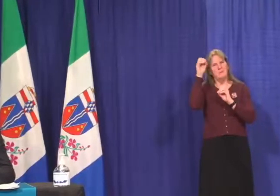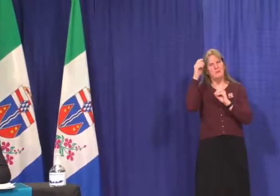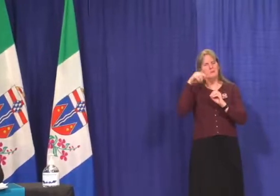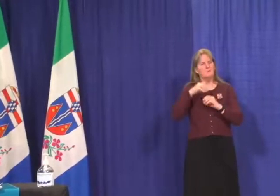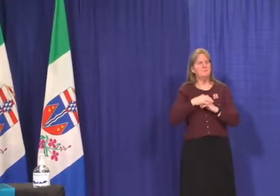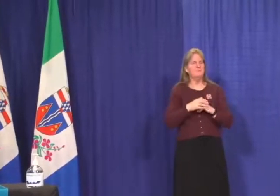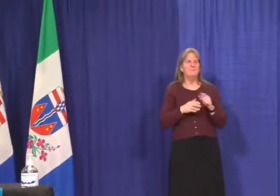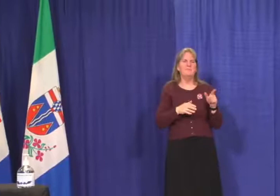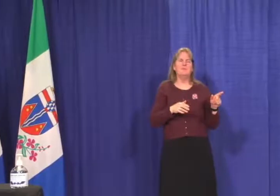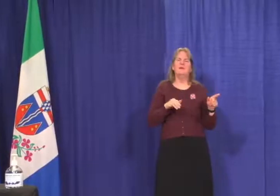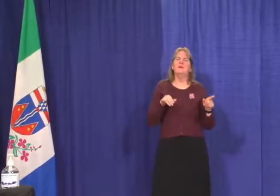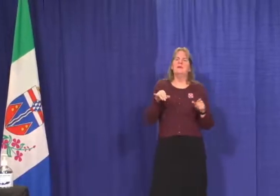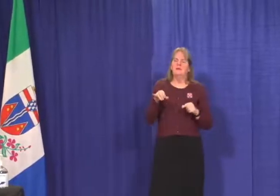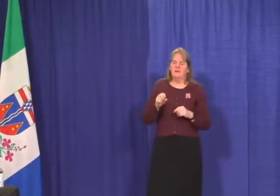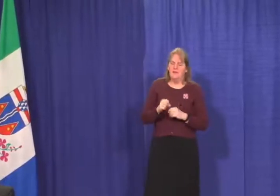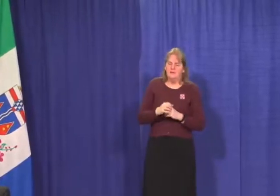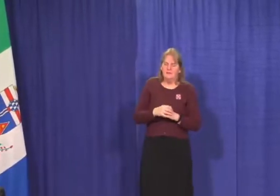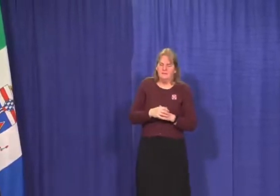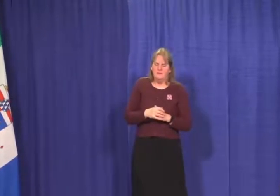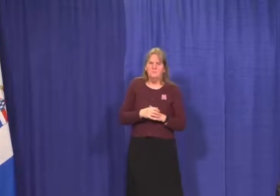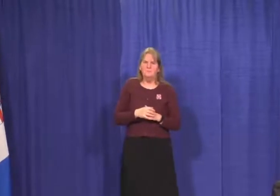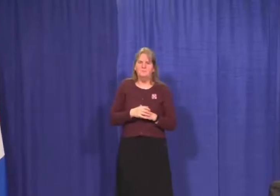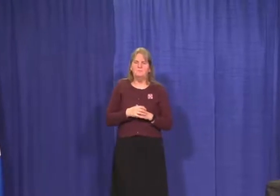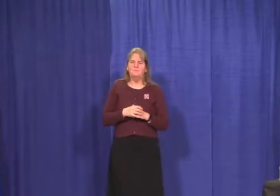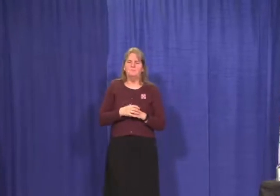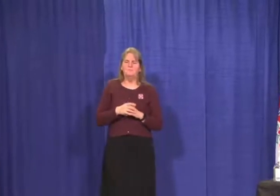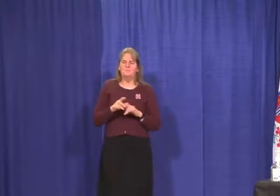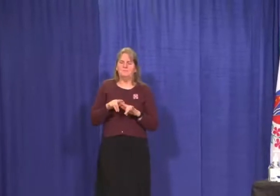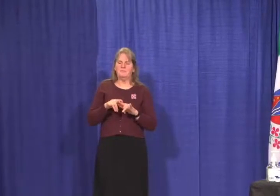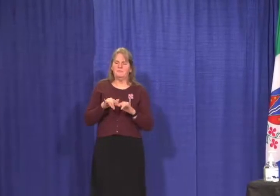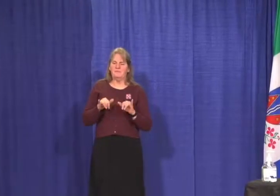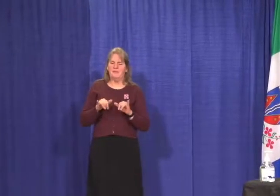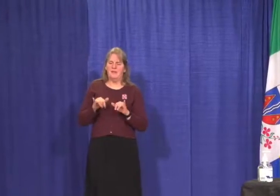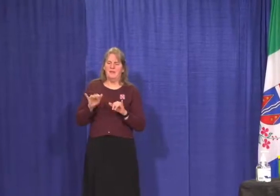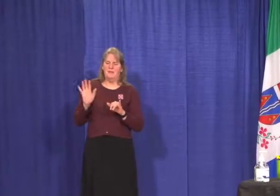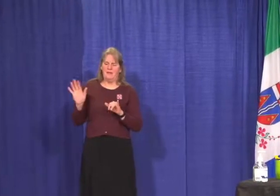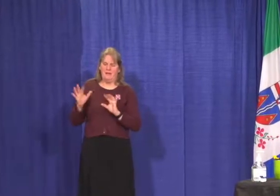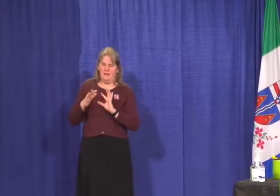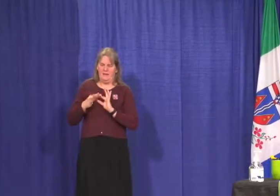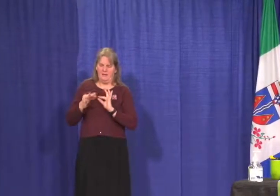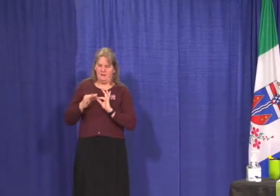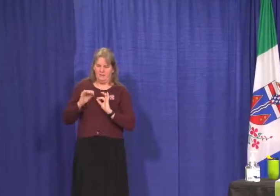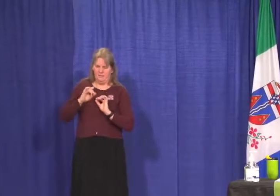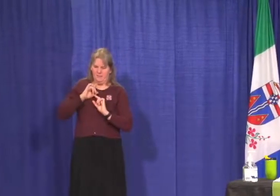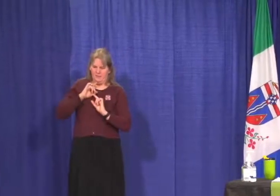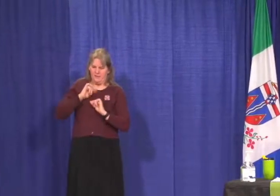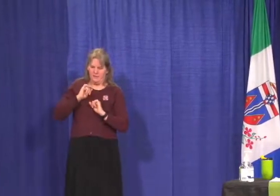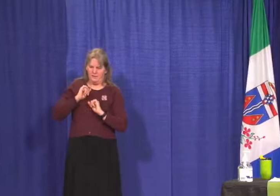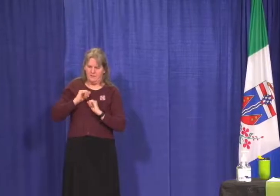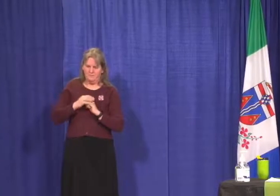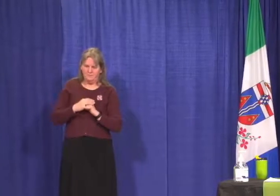premier open, he opened his answer with looking for credible